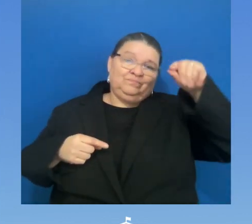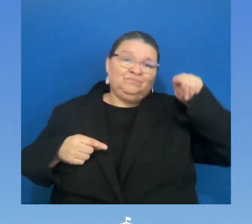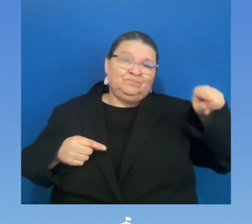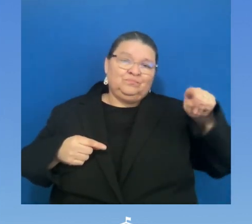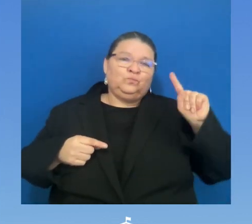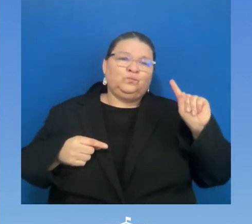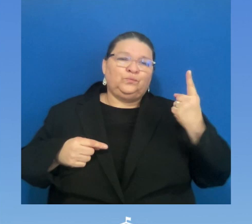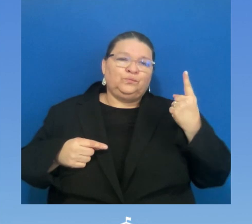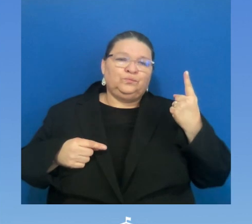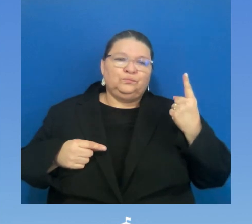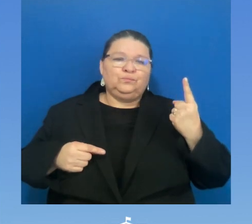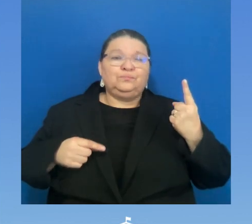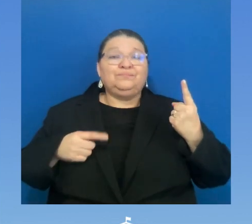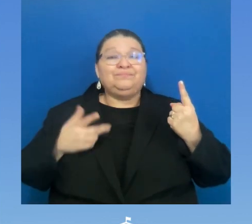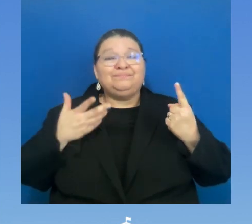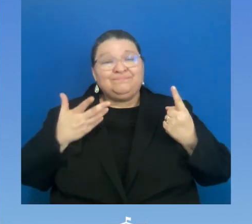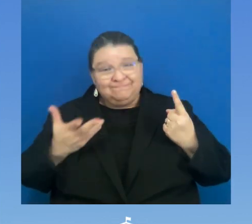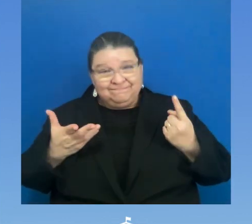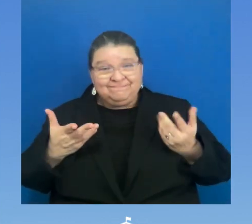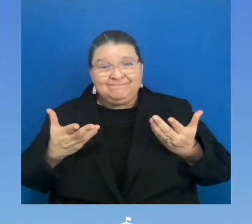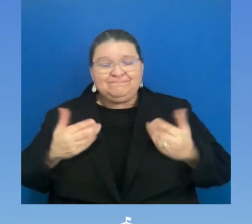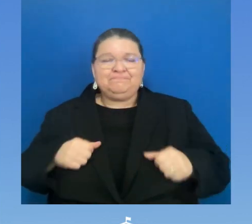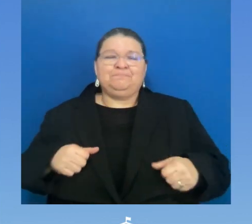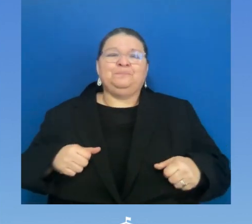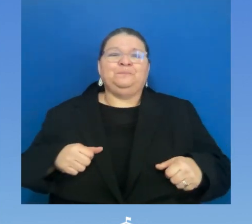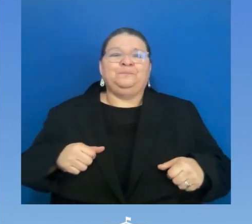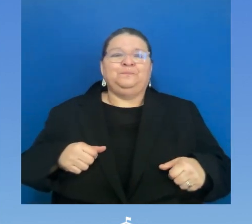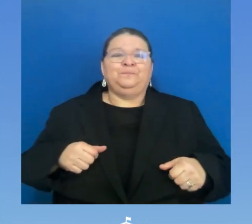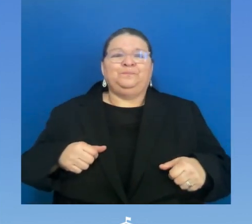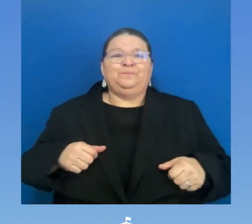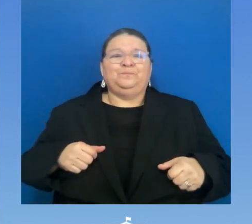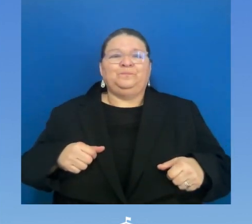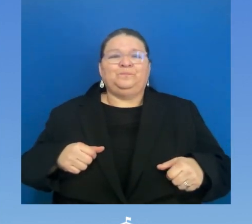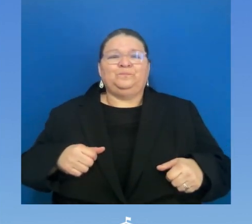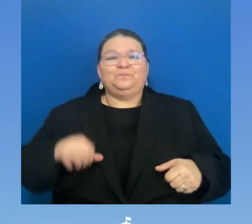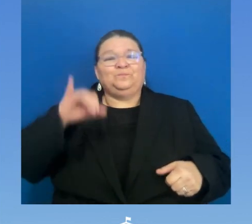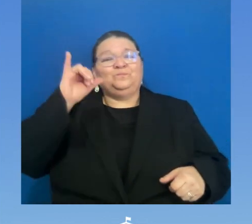And you can't truly understand inclusion until you have been excluded.